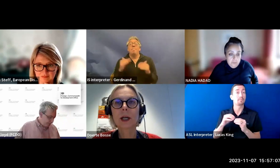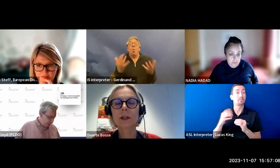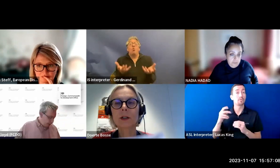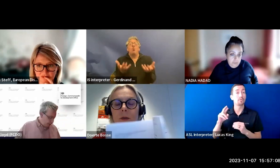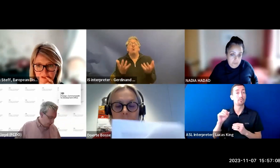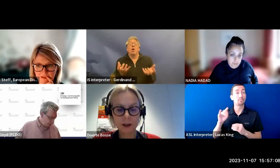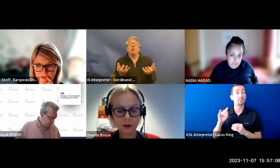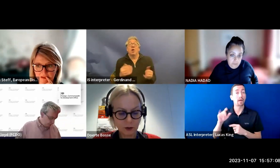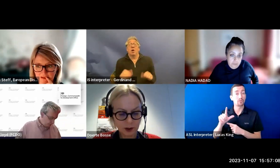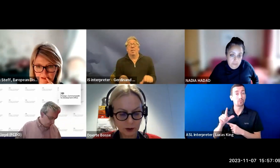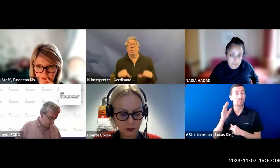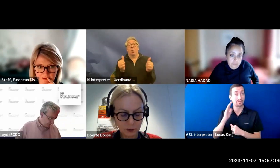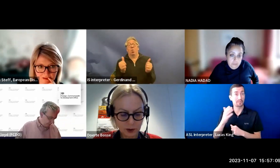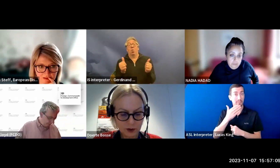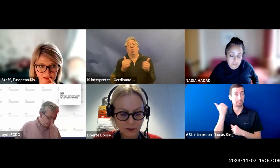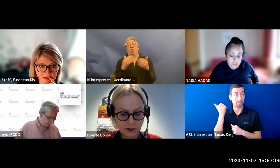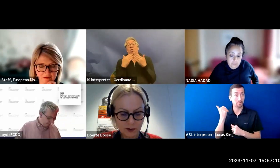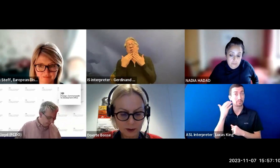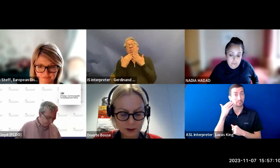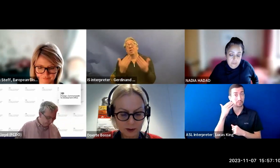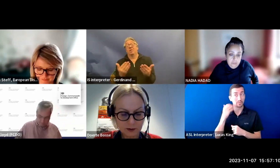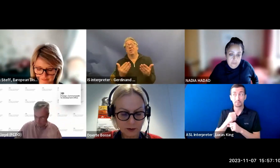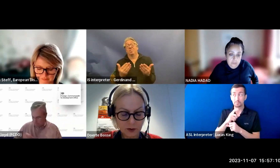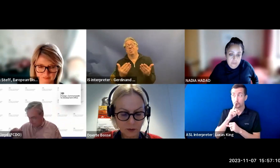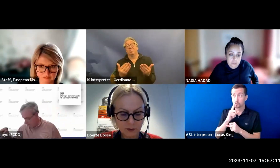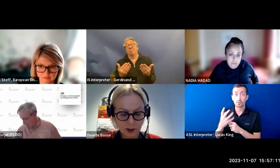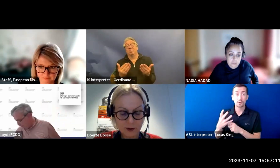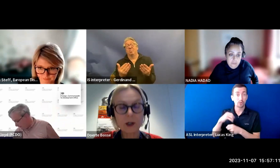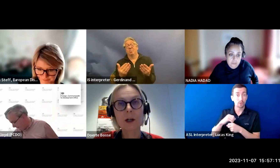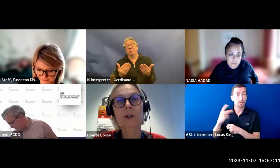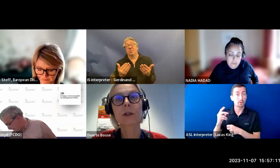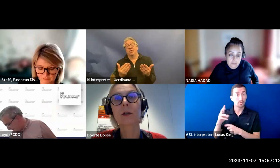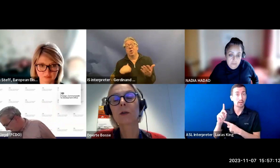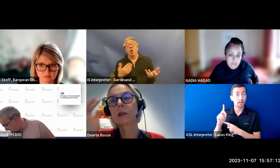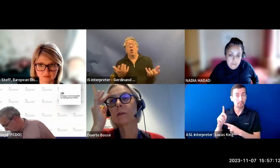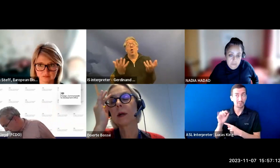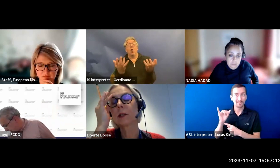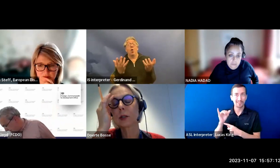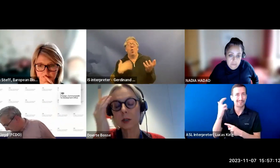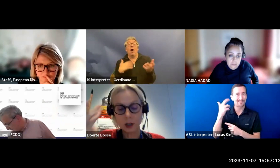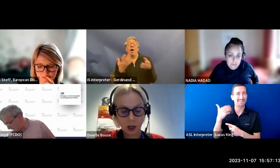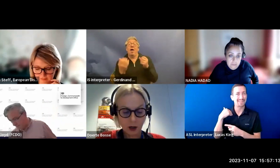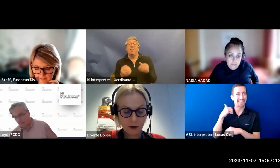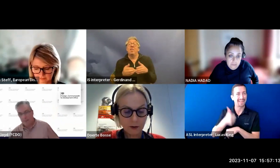to get it to include Persons with Disabilities, it's why we have the guidance note.